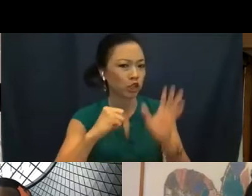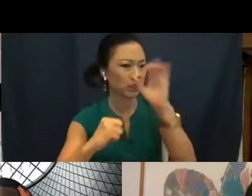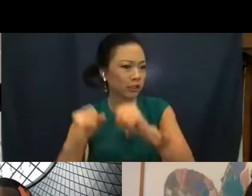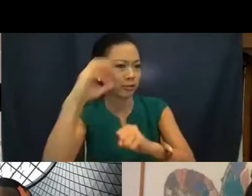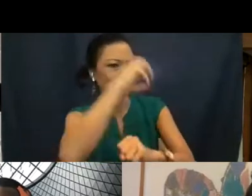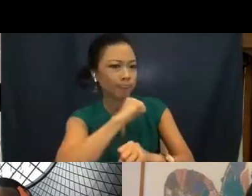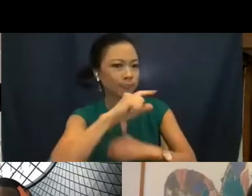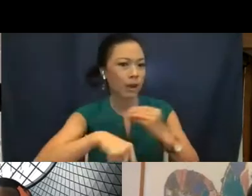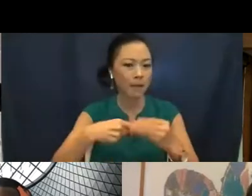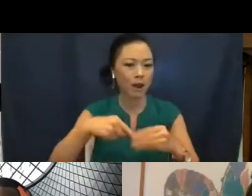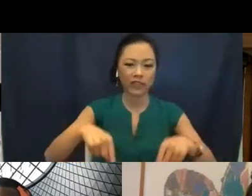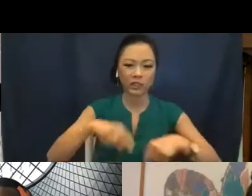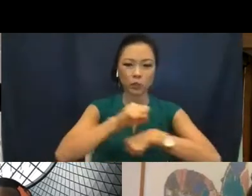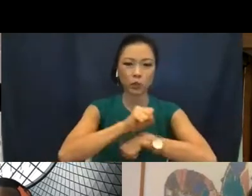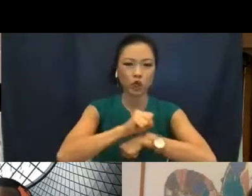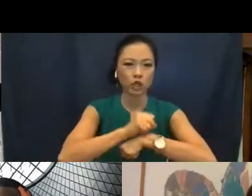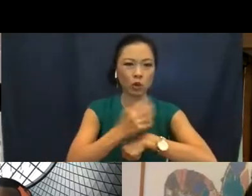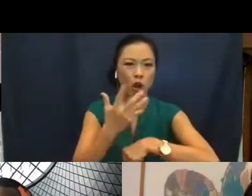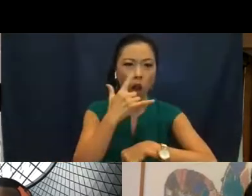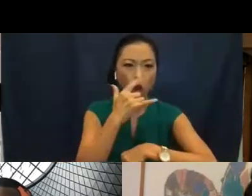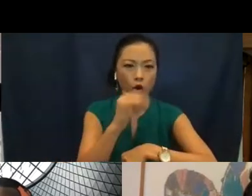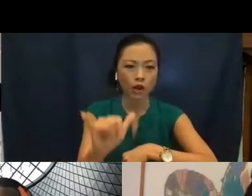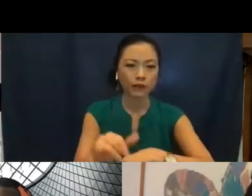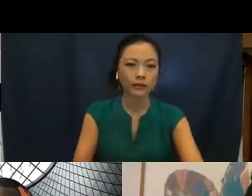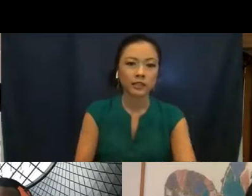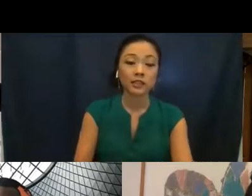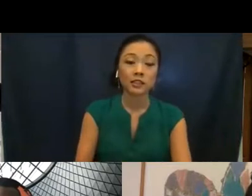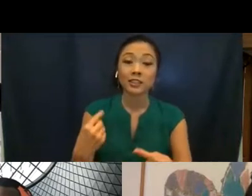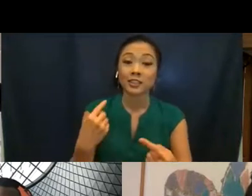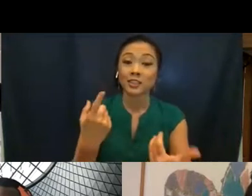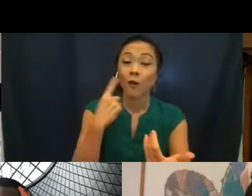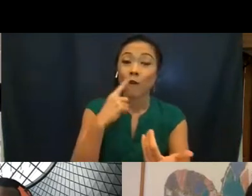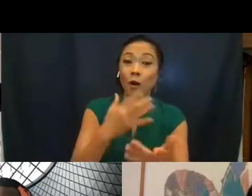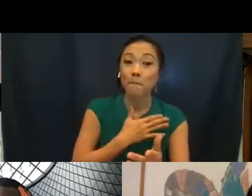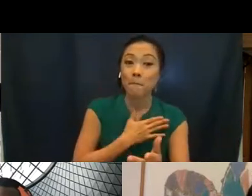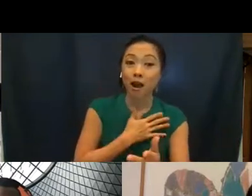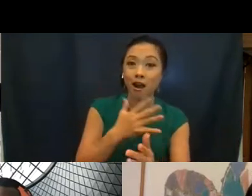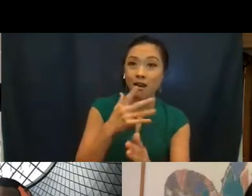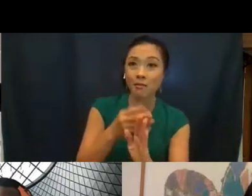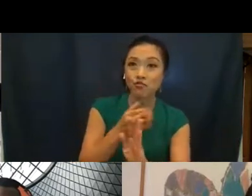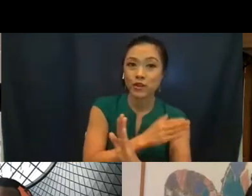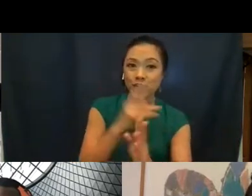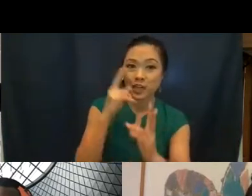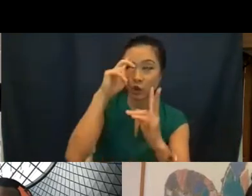I have been thinking about a ton of late that I can't wait to discuss with you all is how